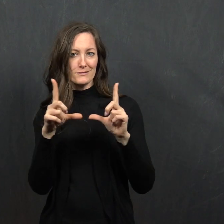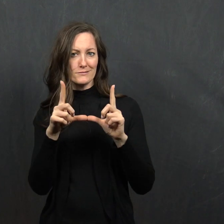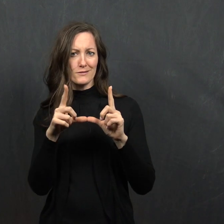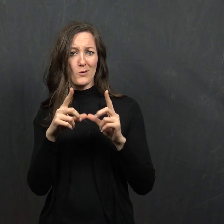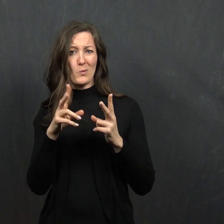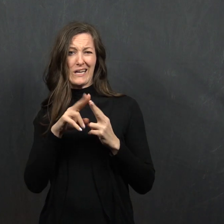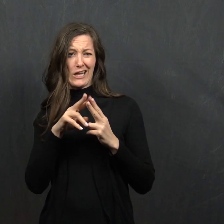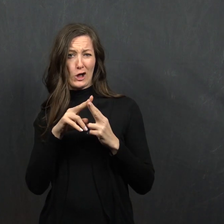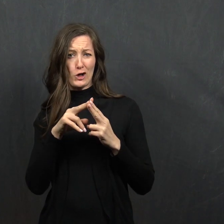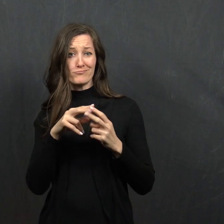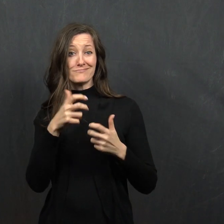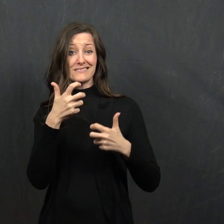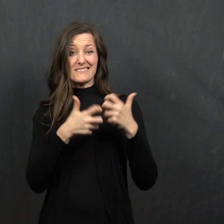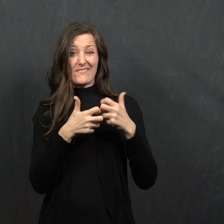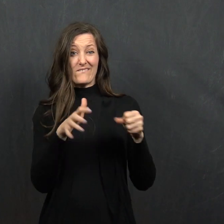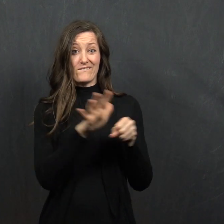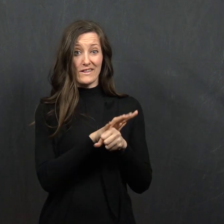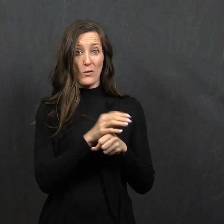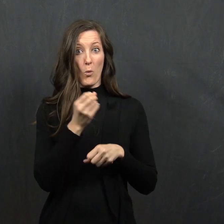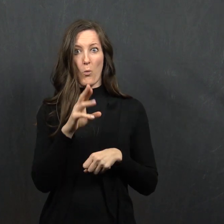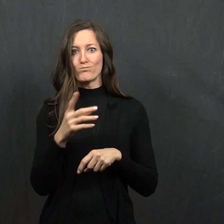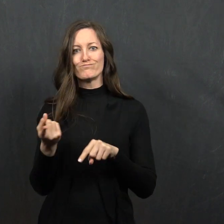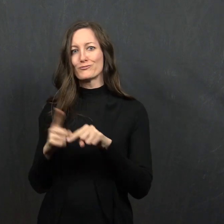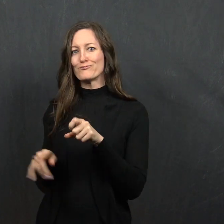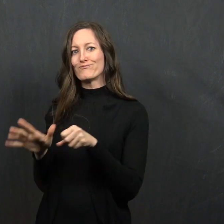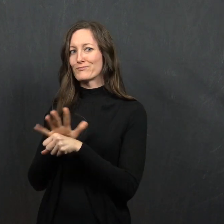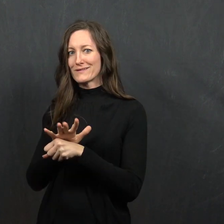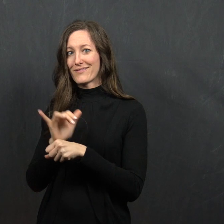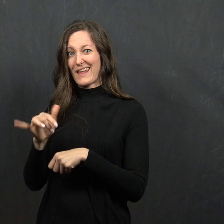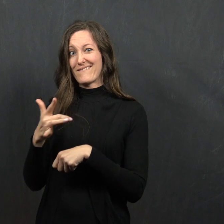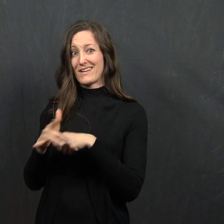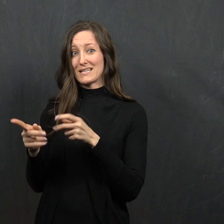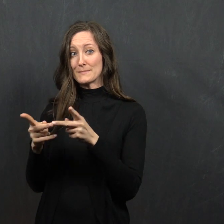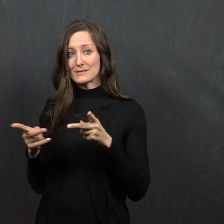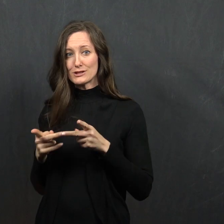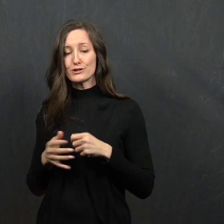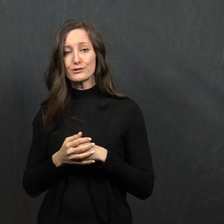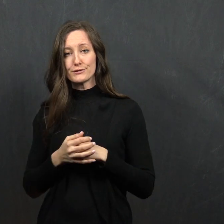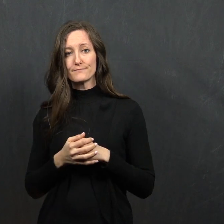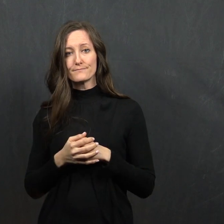were either "difficult to fill" or they "could not fill" the vacancies.